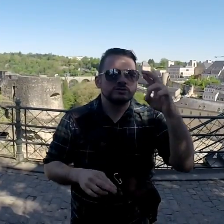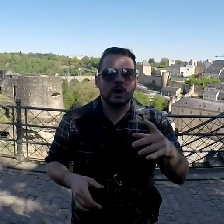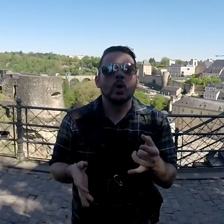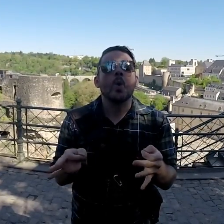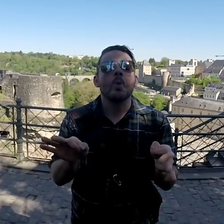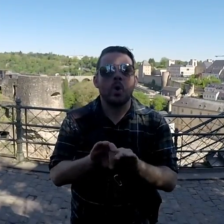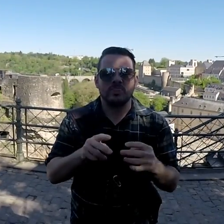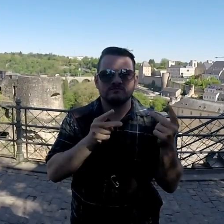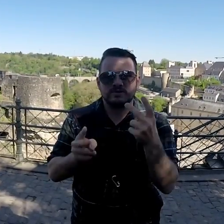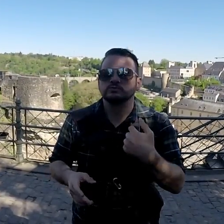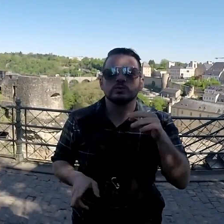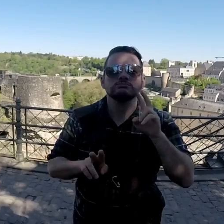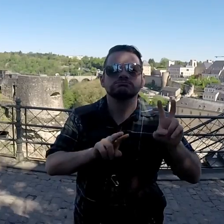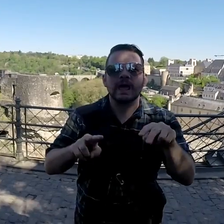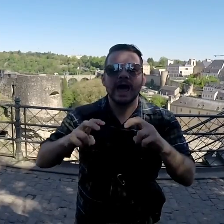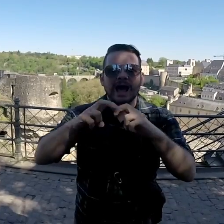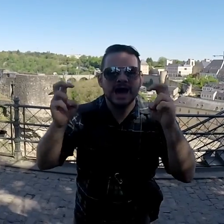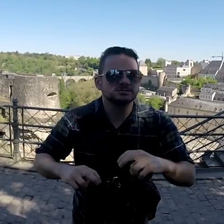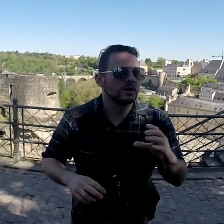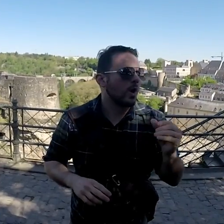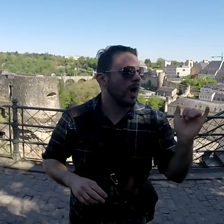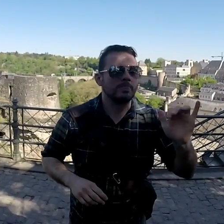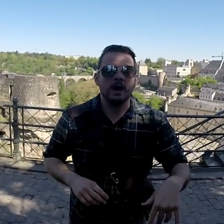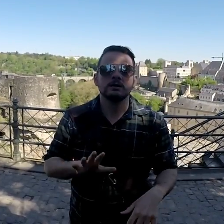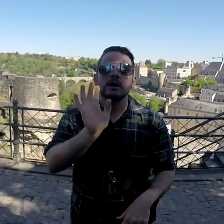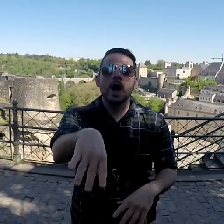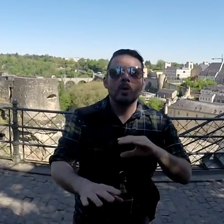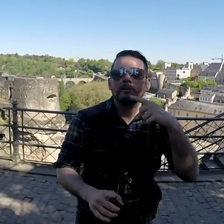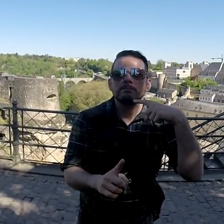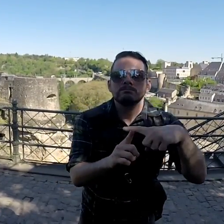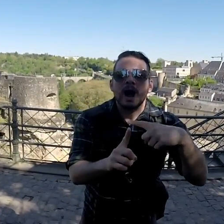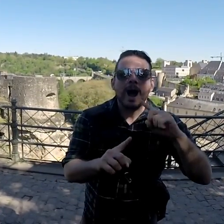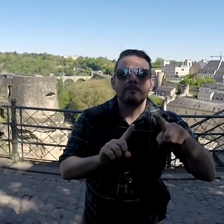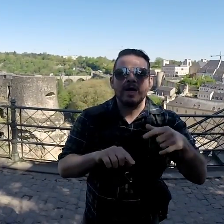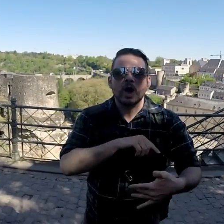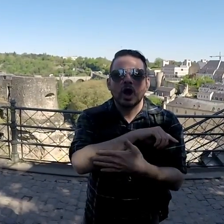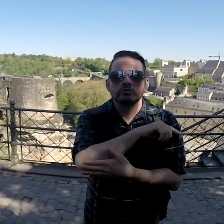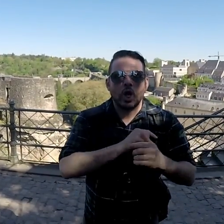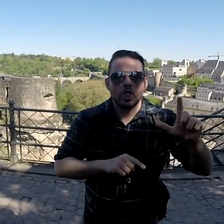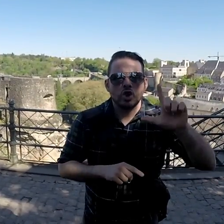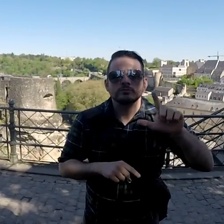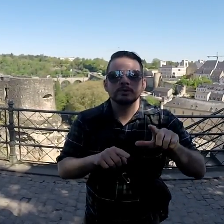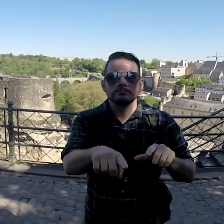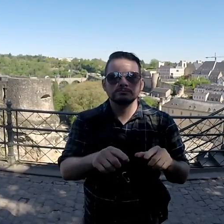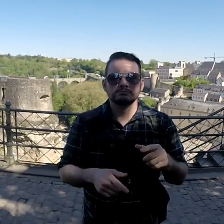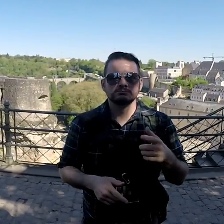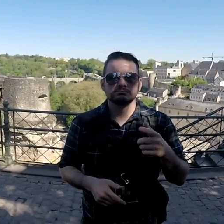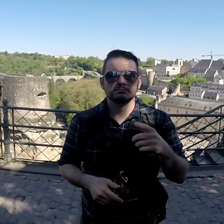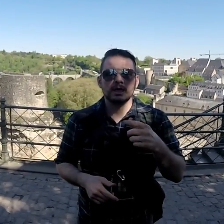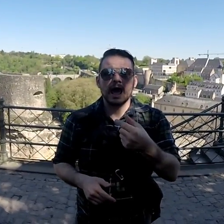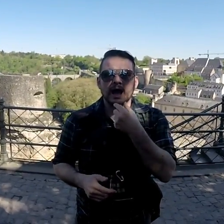It's worth the visit! We'll look around at the castles and such. Oh, what's so great about the country of Luxembourg.